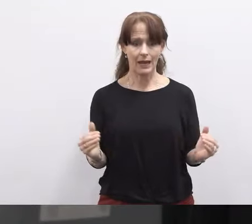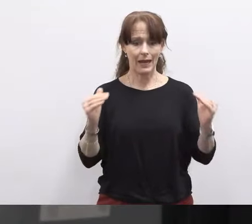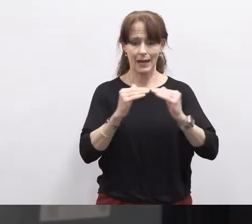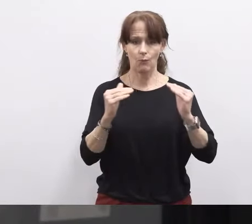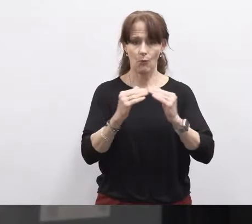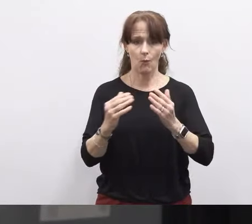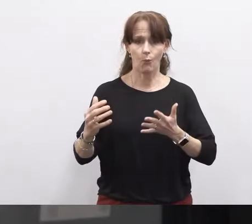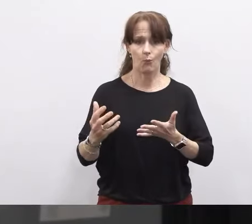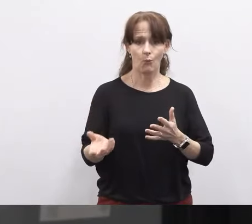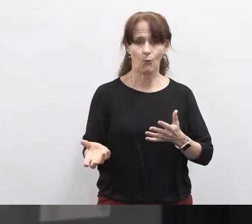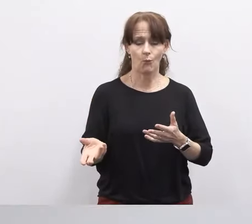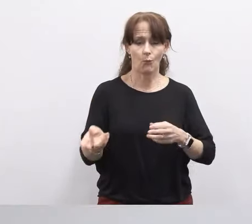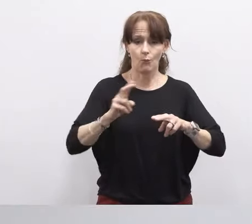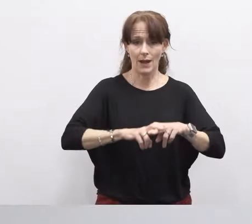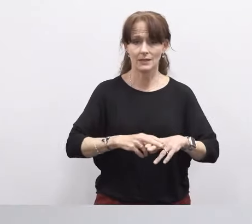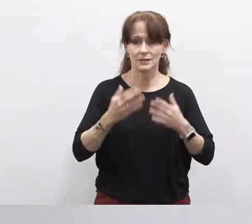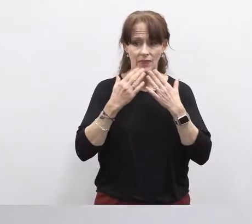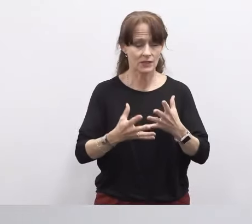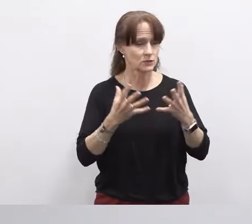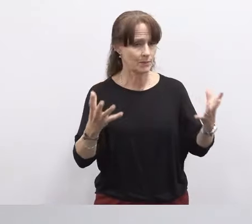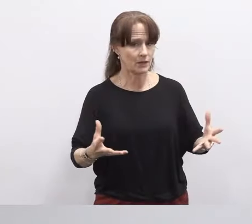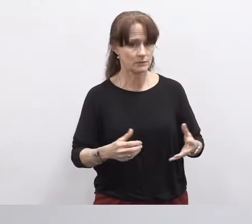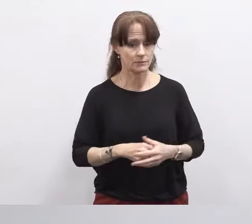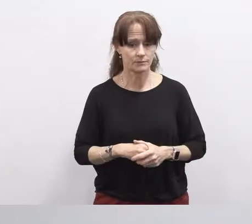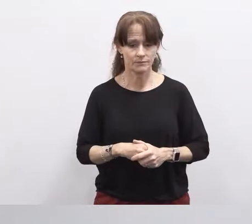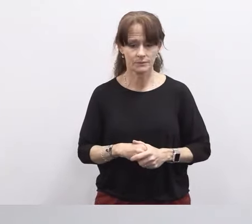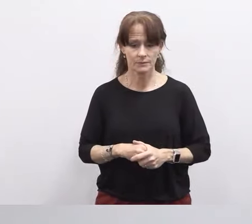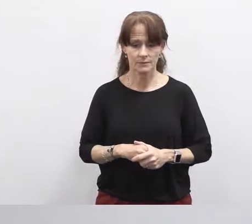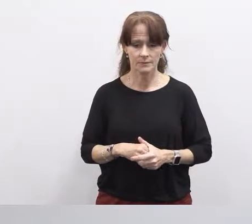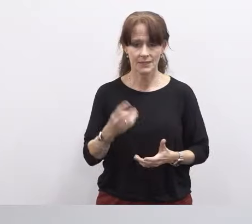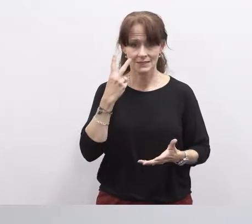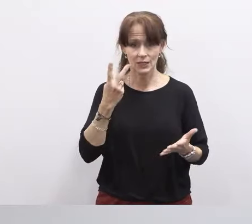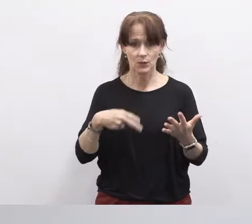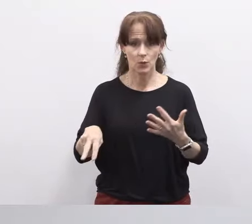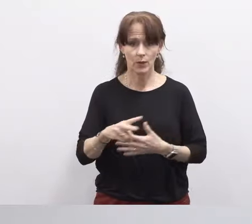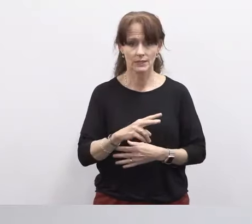So thank you so much. Thank you. We'll see you in two weeks. Okay.